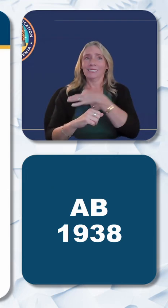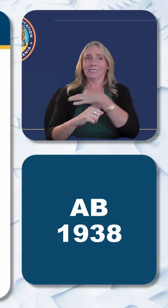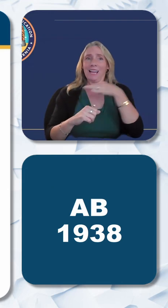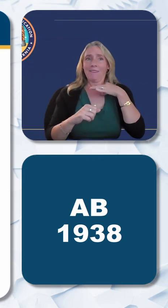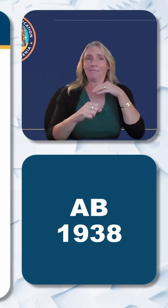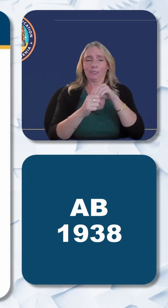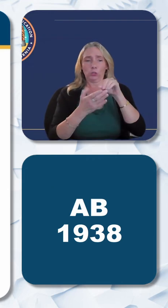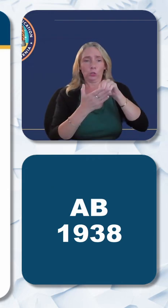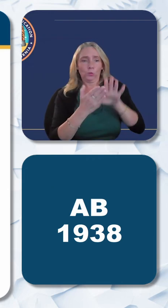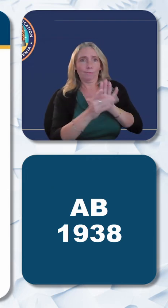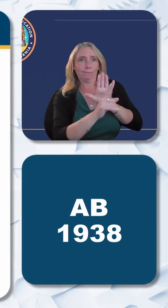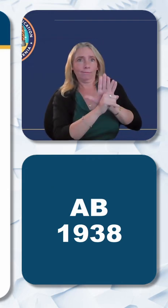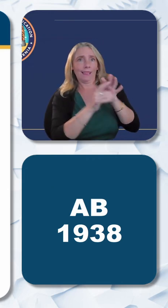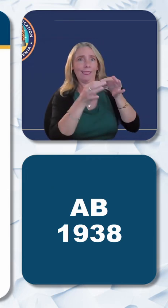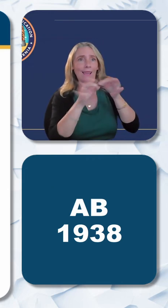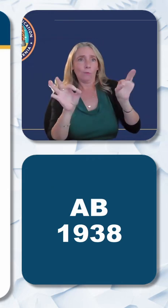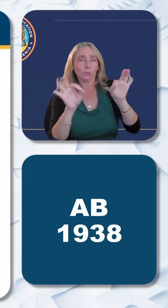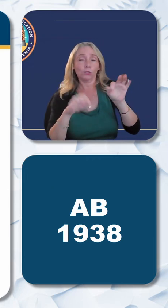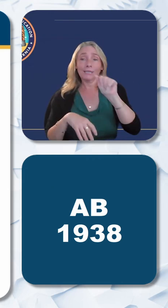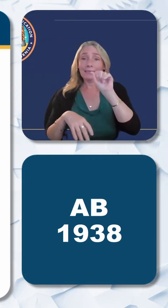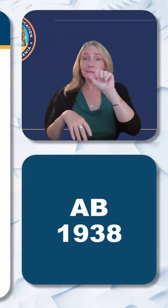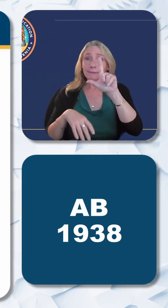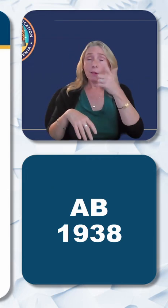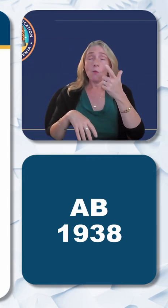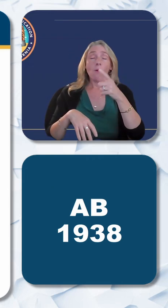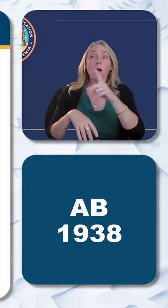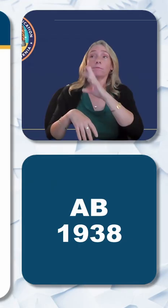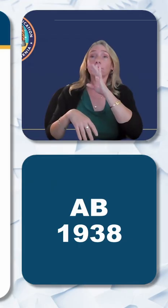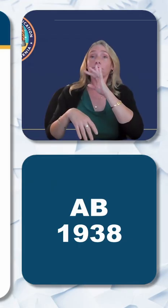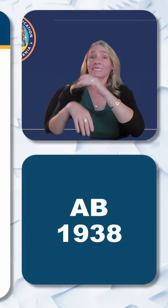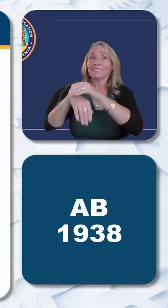Looking at opportunities of direct communication with staff members and